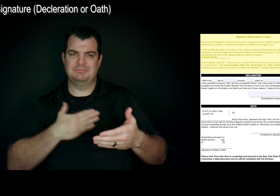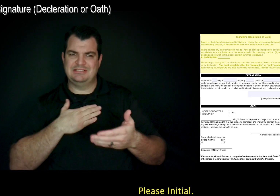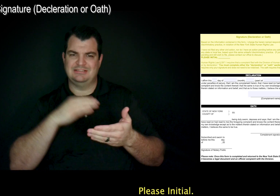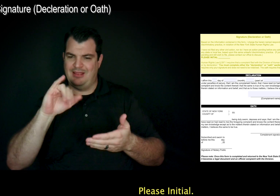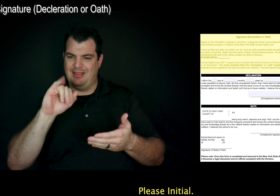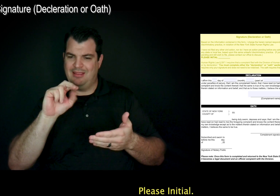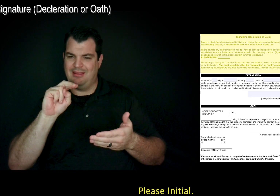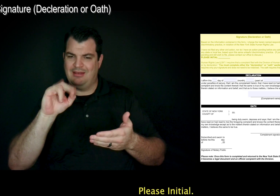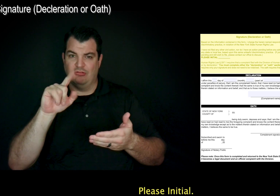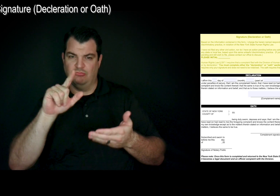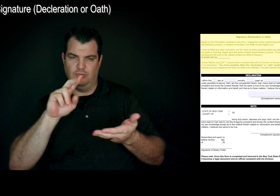Please Initial.